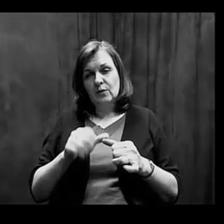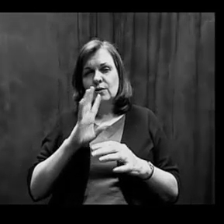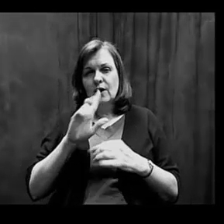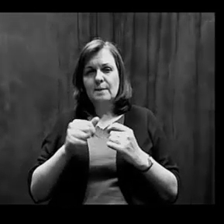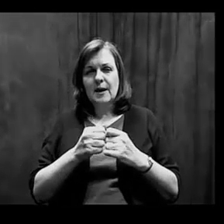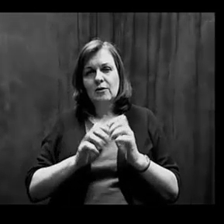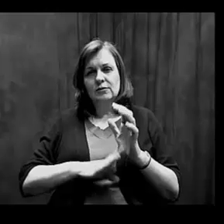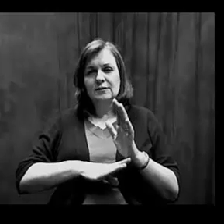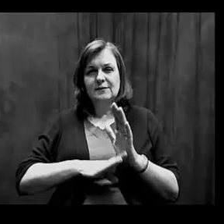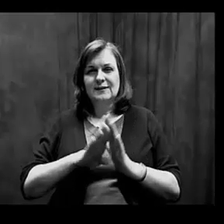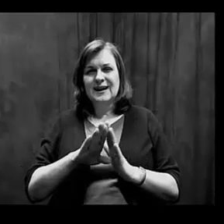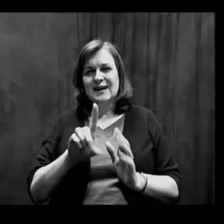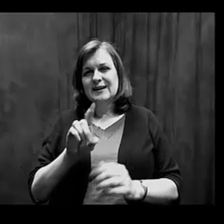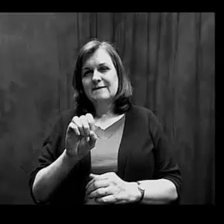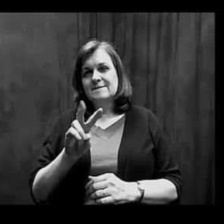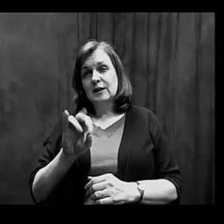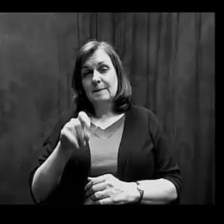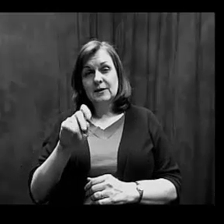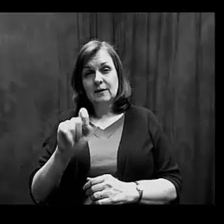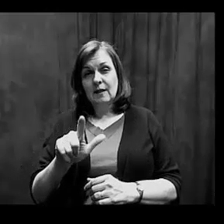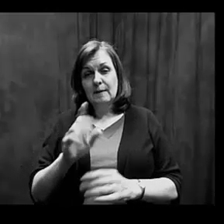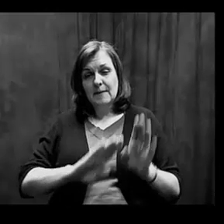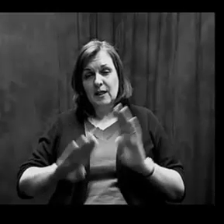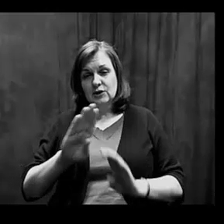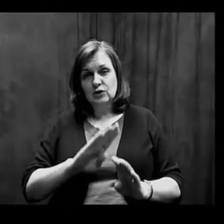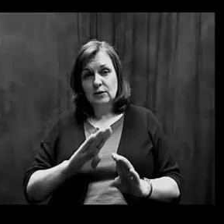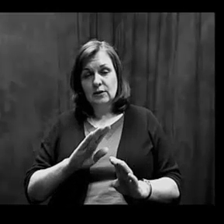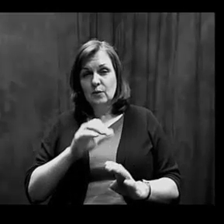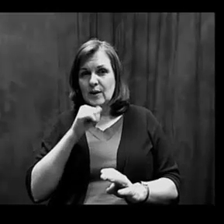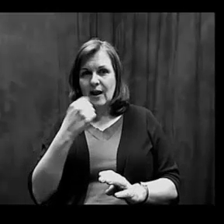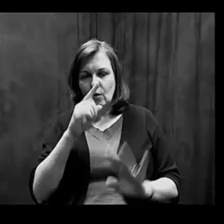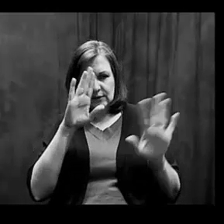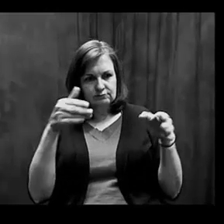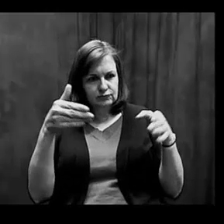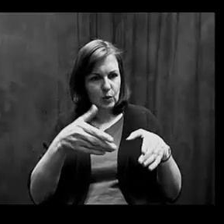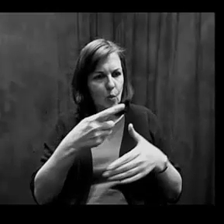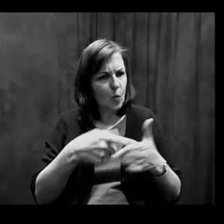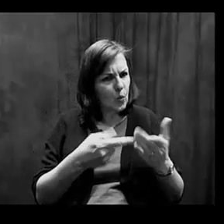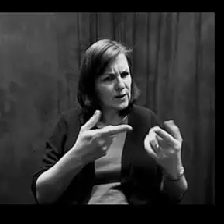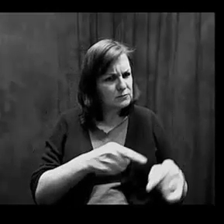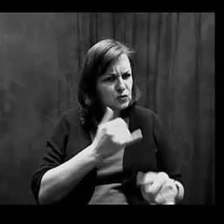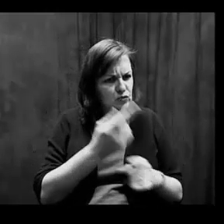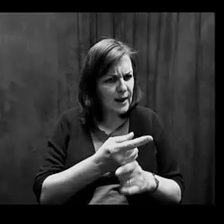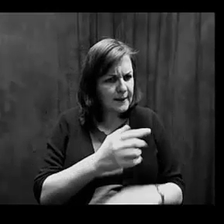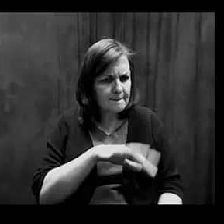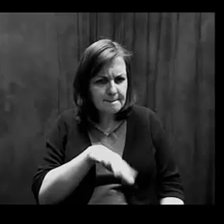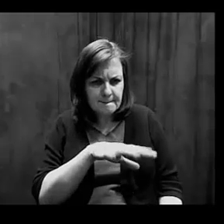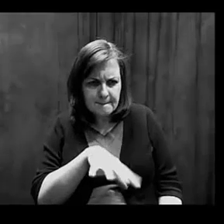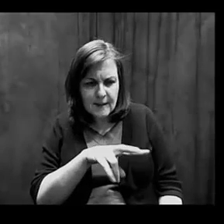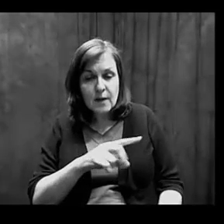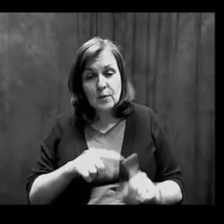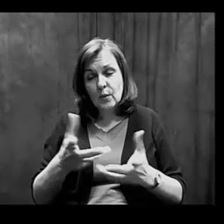developmental biology we're not just interested in what goes right were interested in